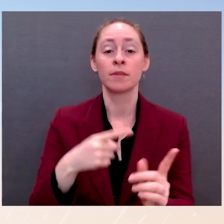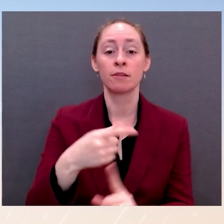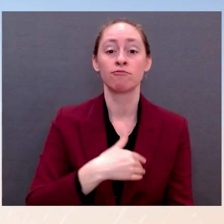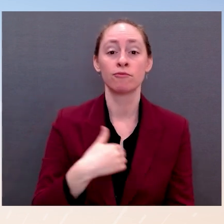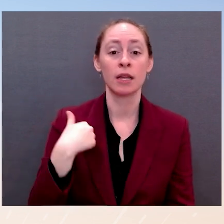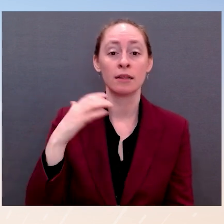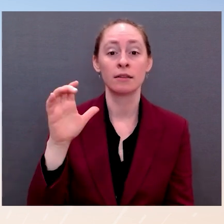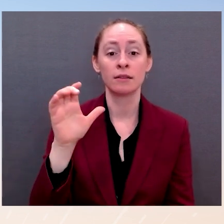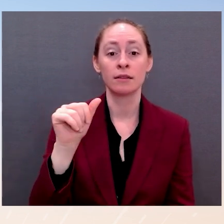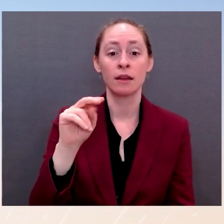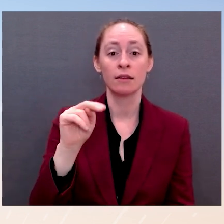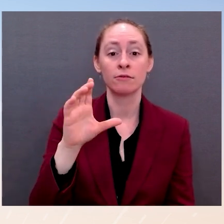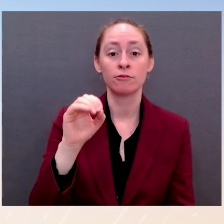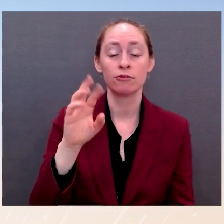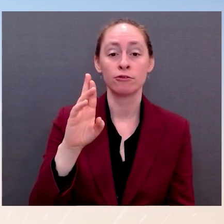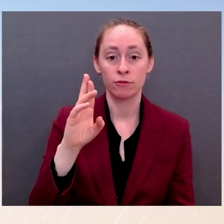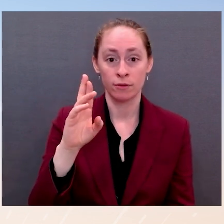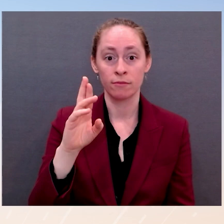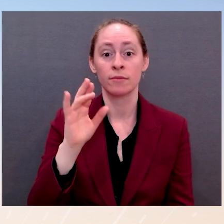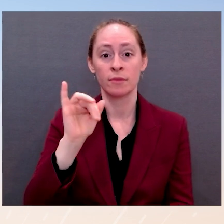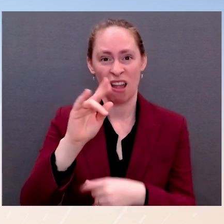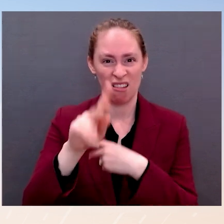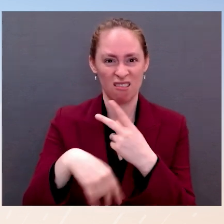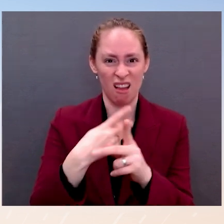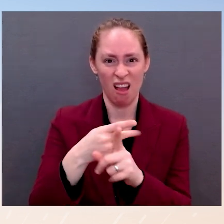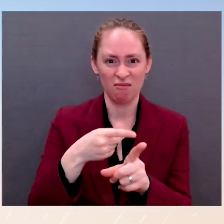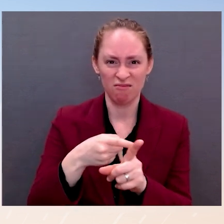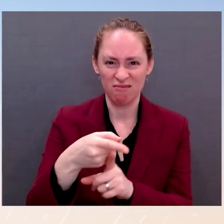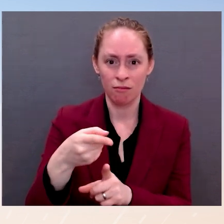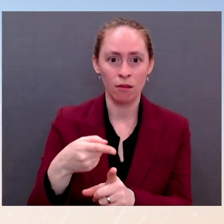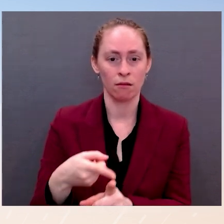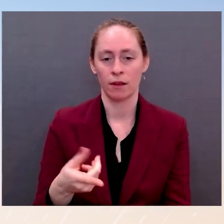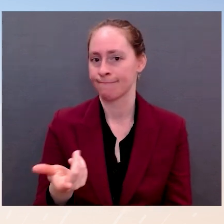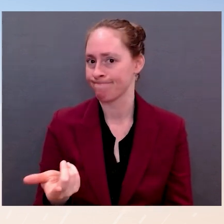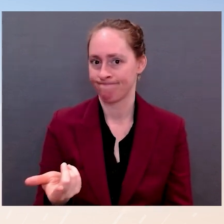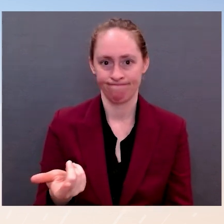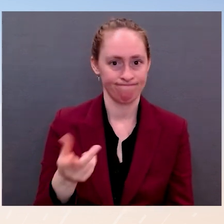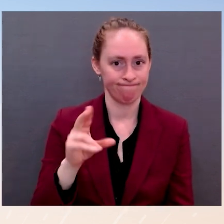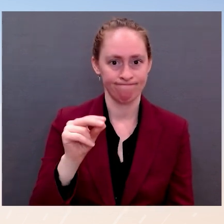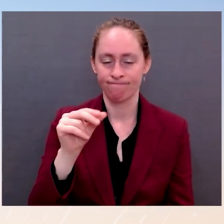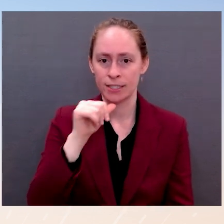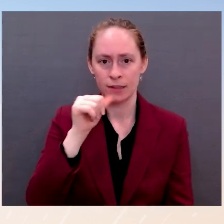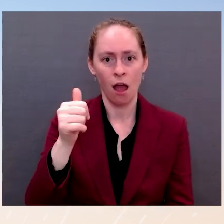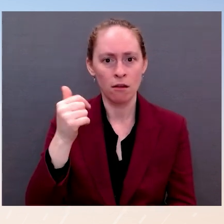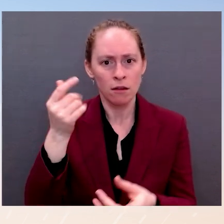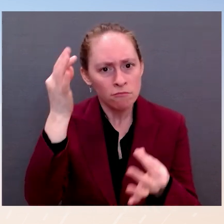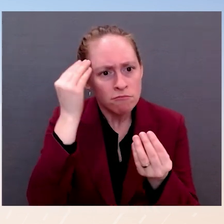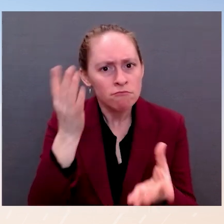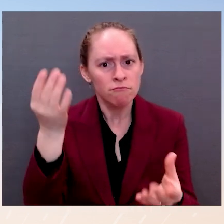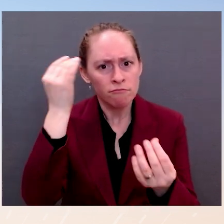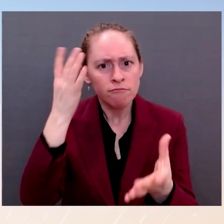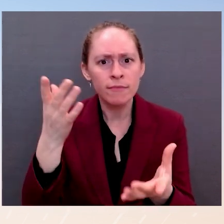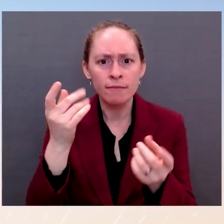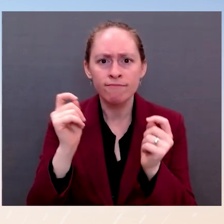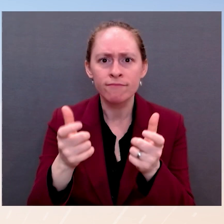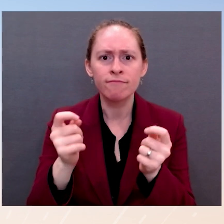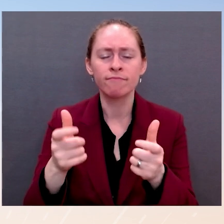Black women are less likely than white women to receive certain evidence based workup procedures or guideline recommended treatments.